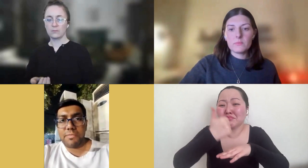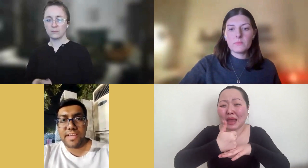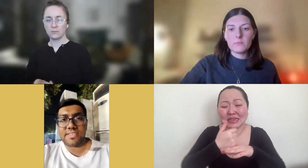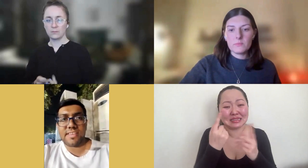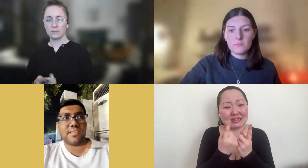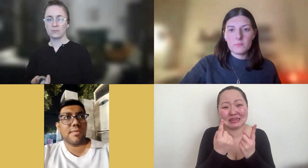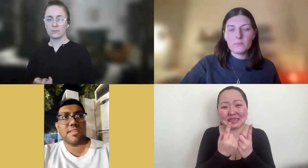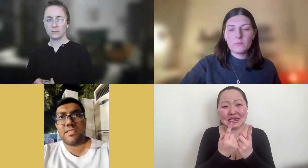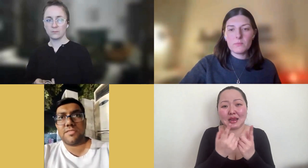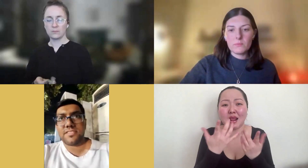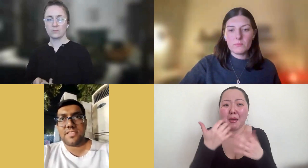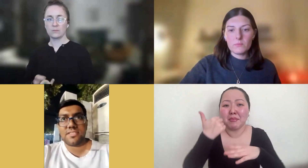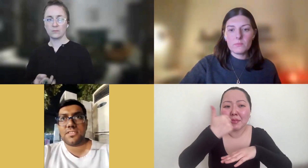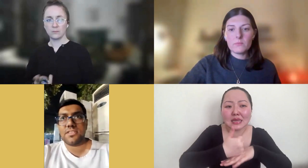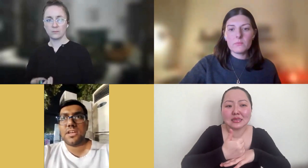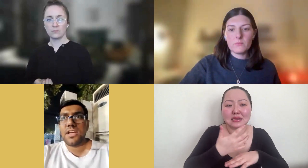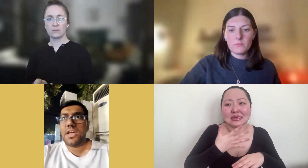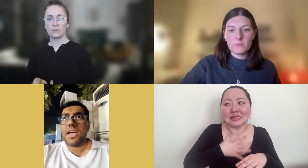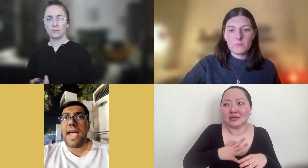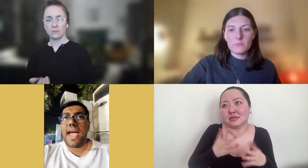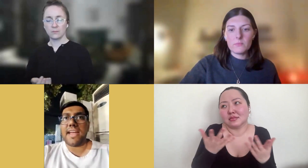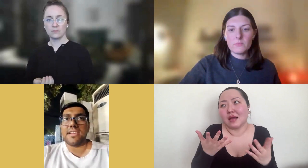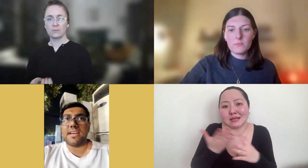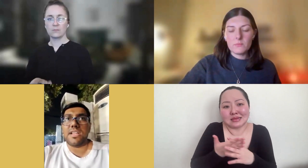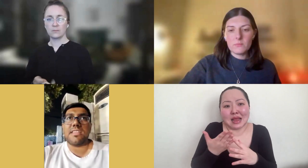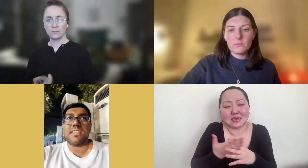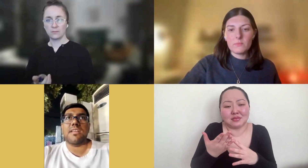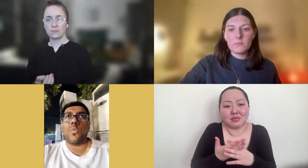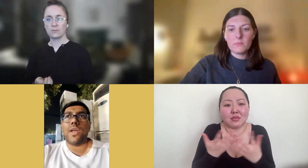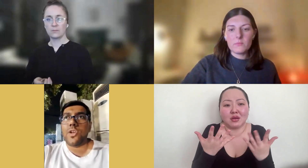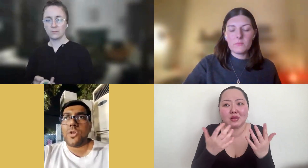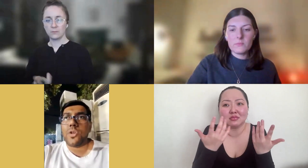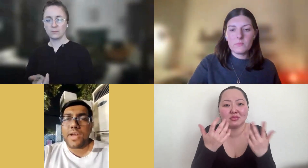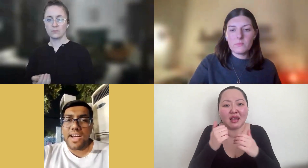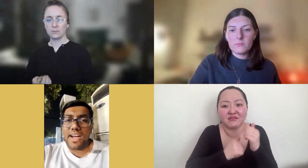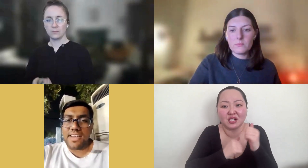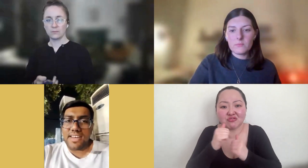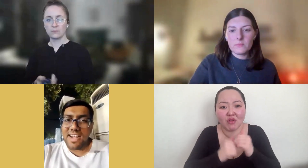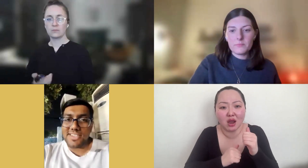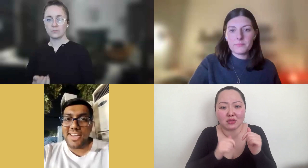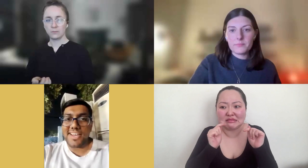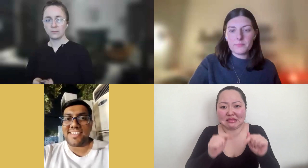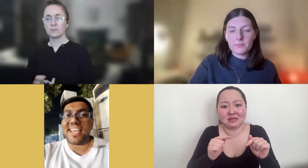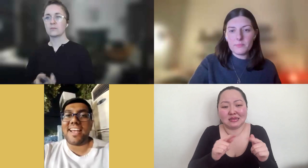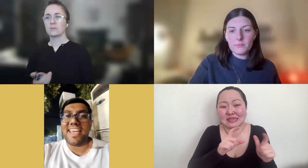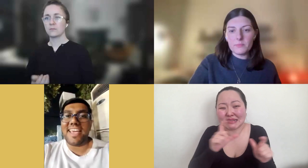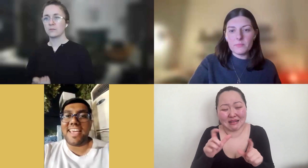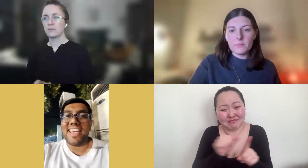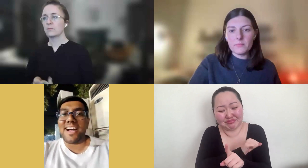made more accessible, the infrastructure. And when you look at how art and culture ...